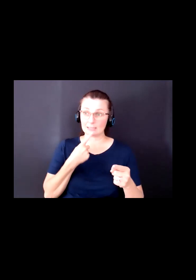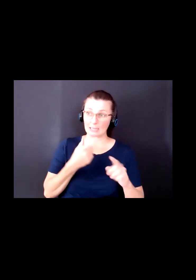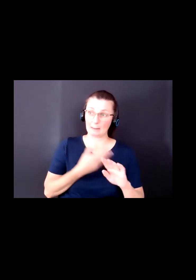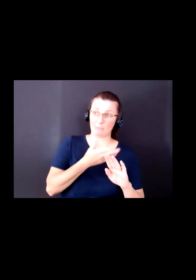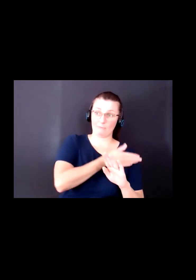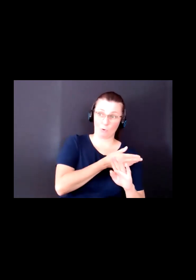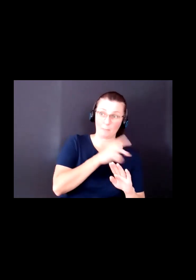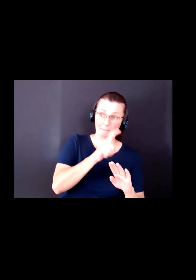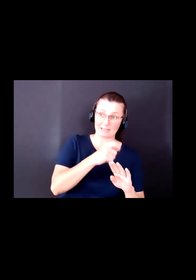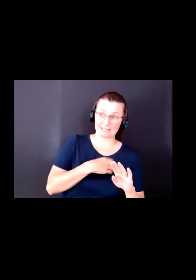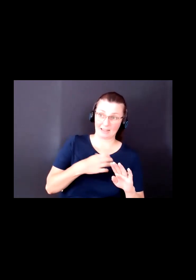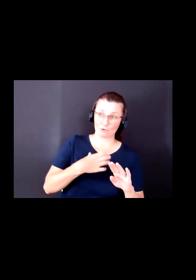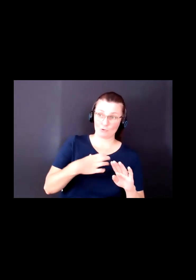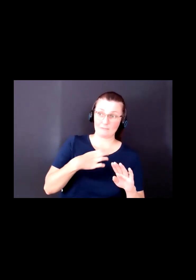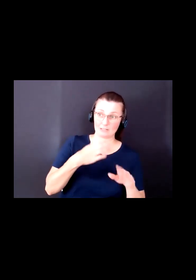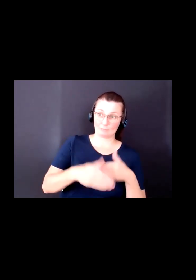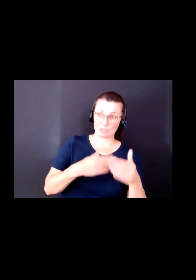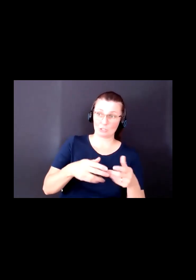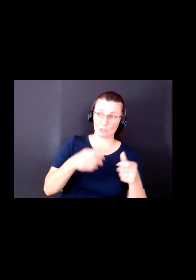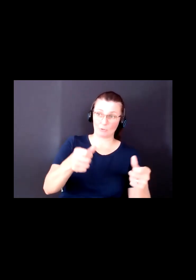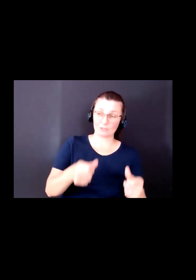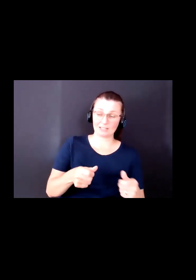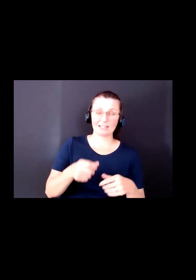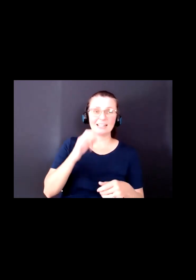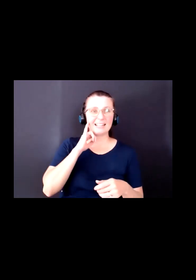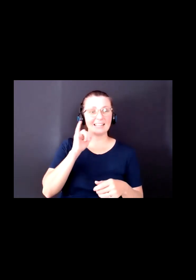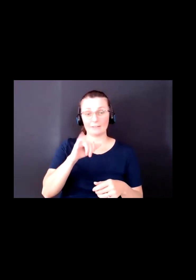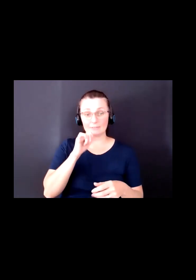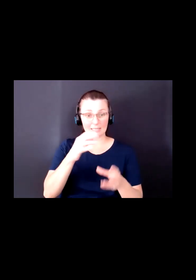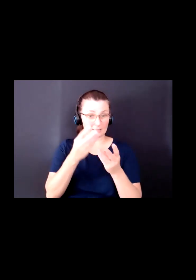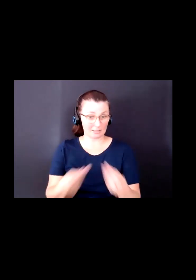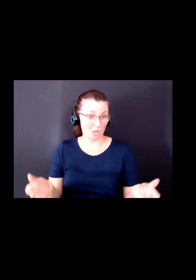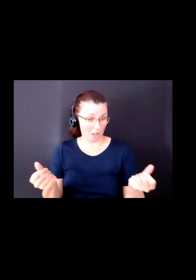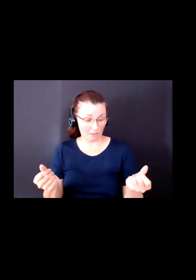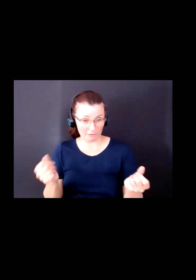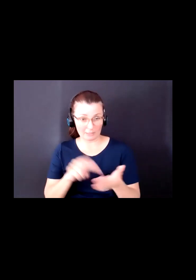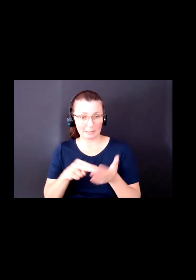procedure. If it doesn't resolve the issue, the person has a right